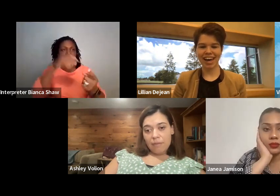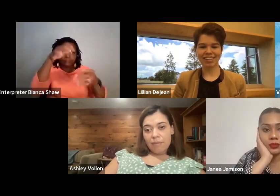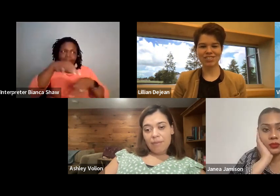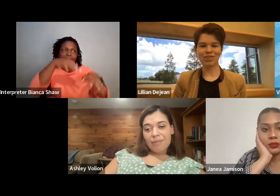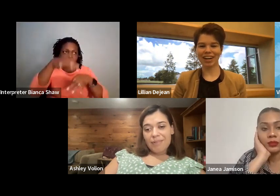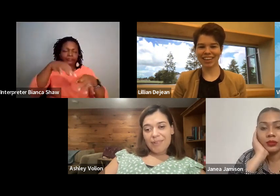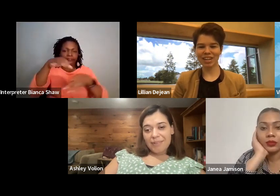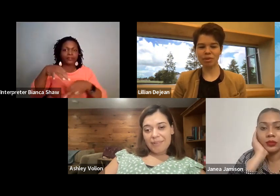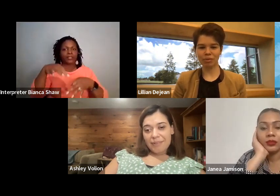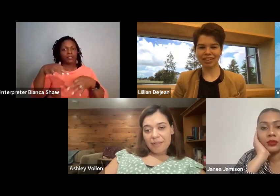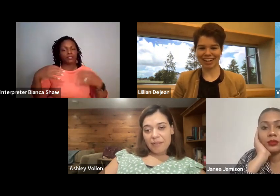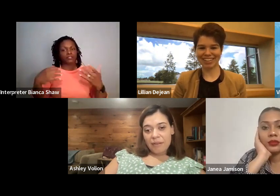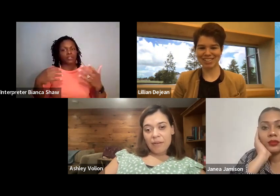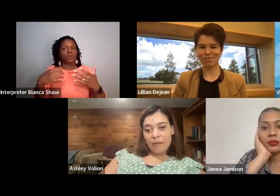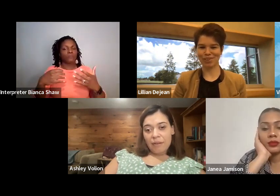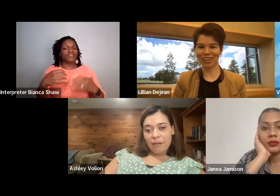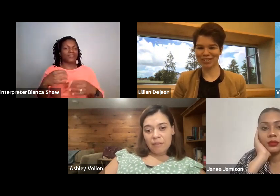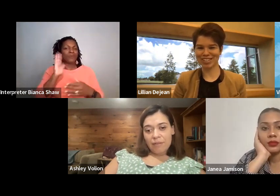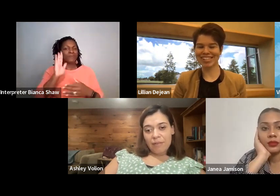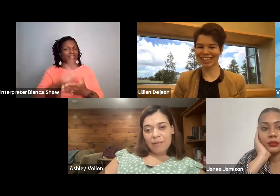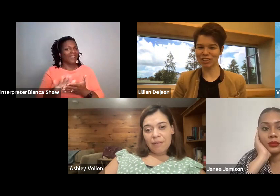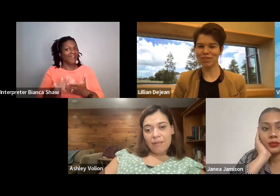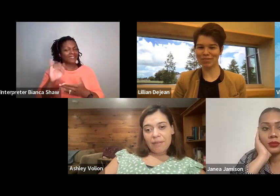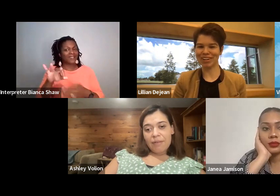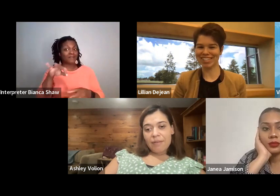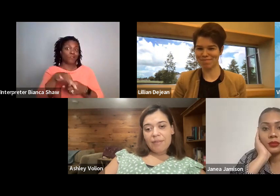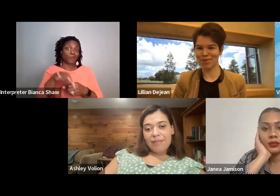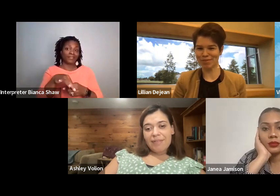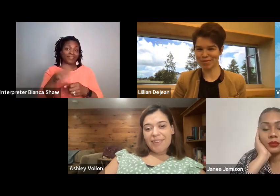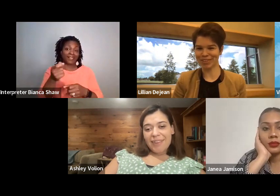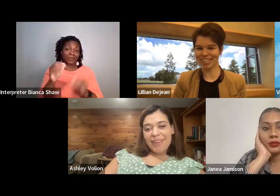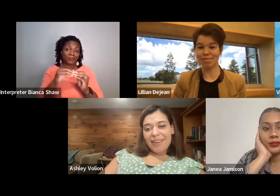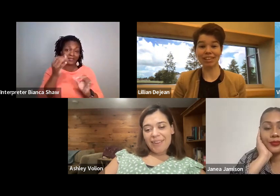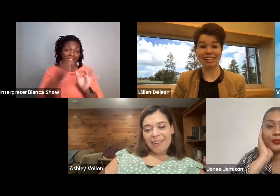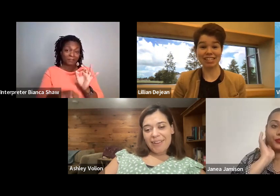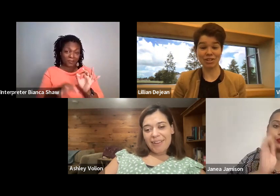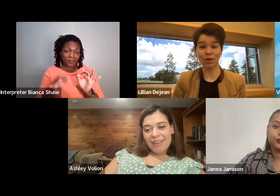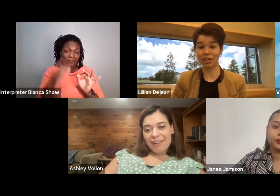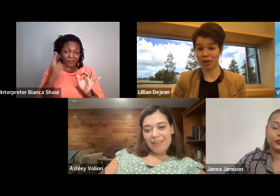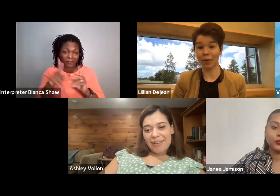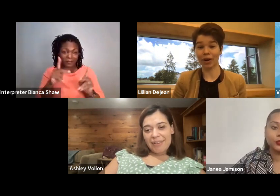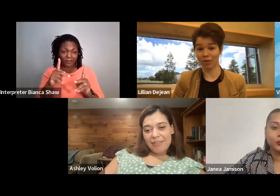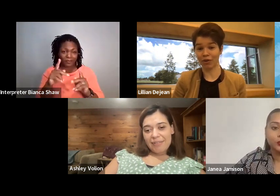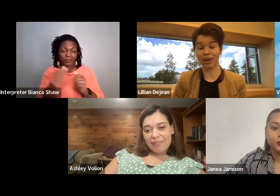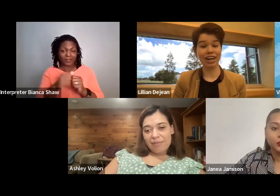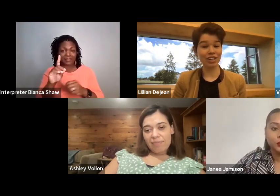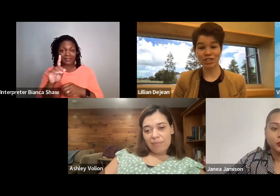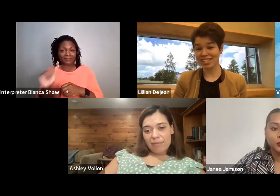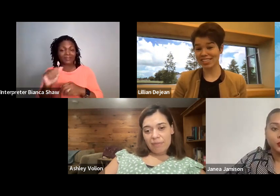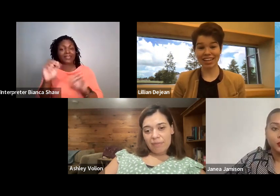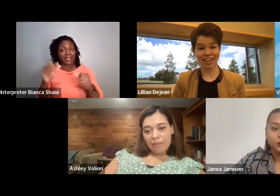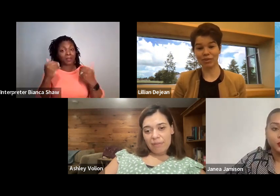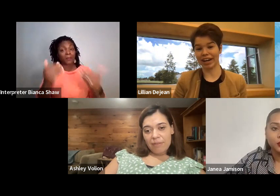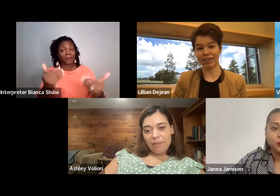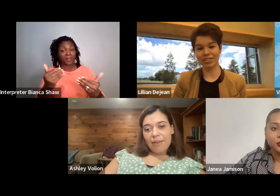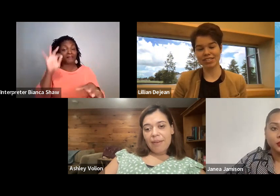And so I think it'd. be really nice if voting was just a little bit more simple for people with disabilities, and you could go and vote just like anyone else.